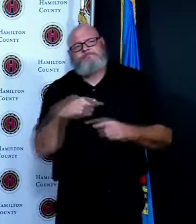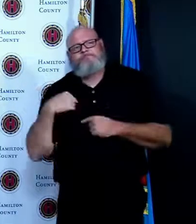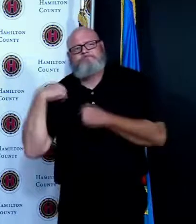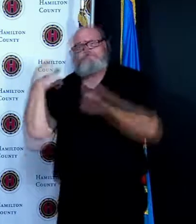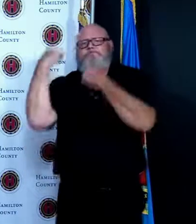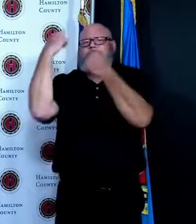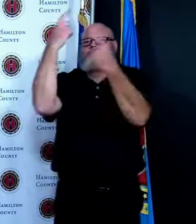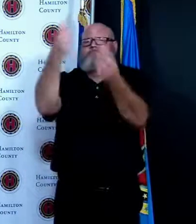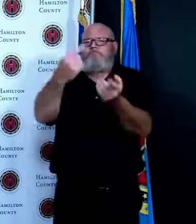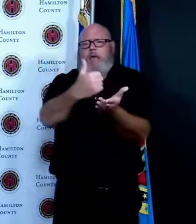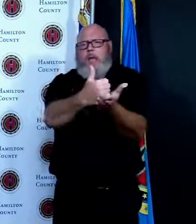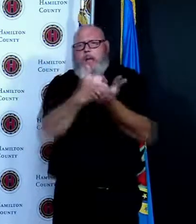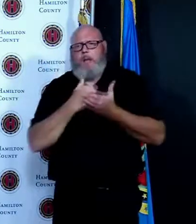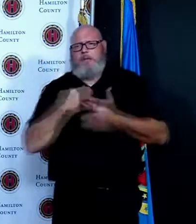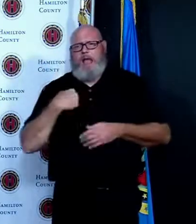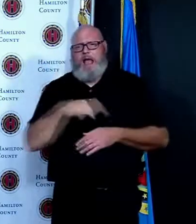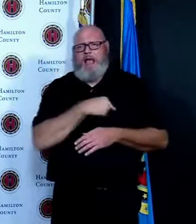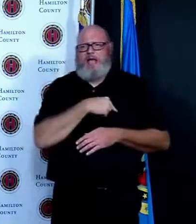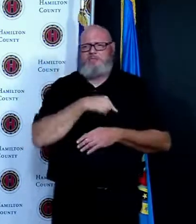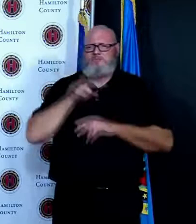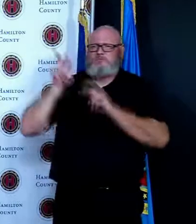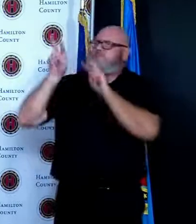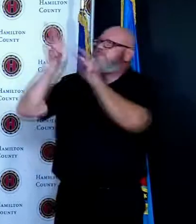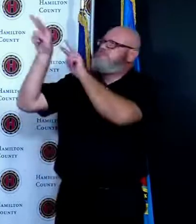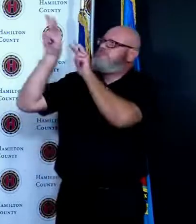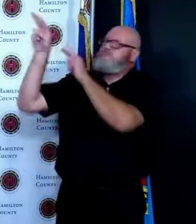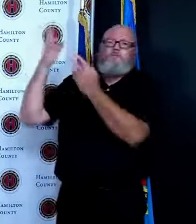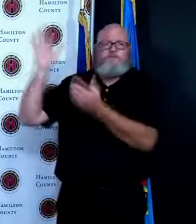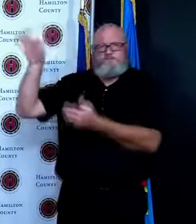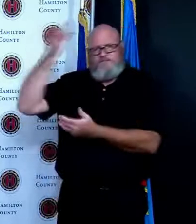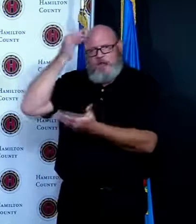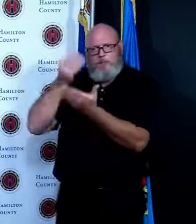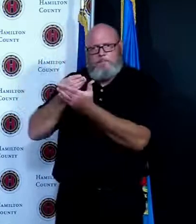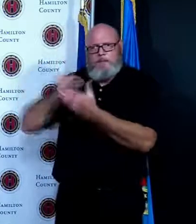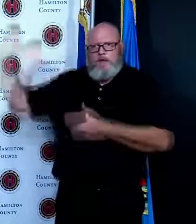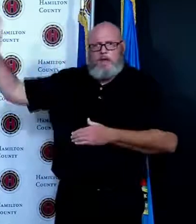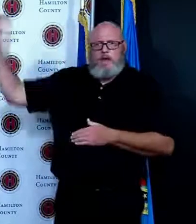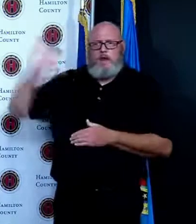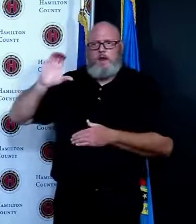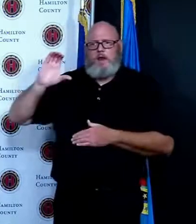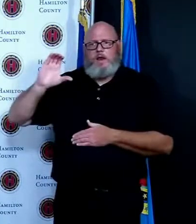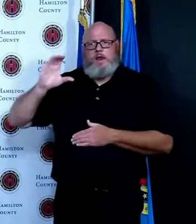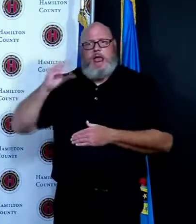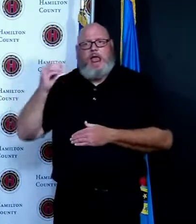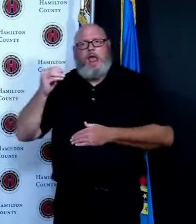we have not seen an additional package come our way we don't know if that's going to happen by